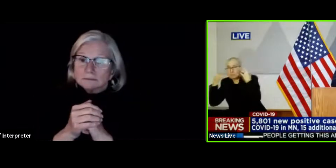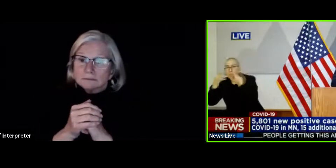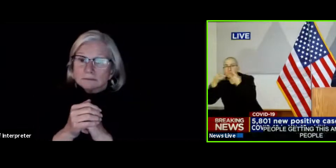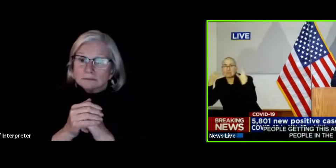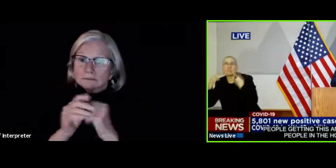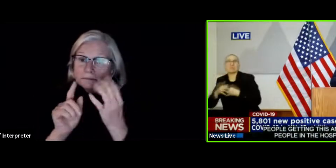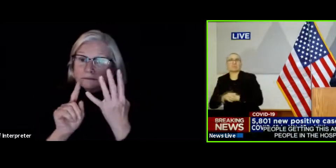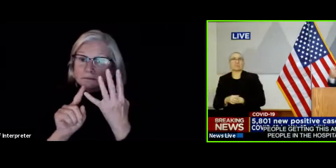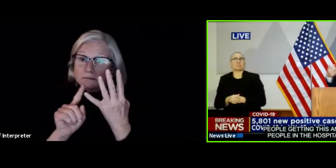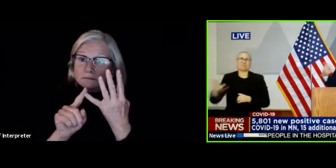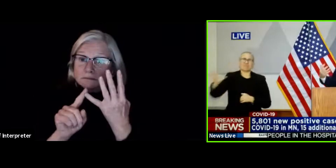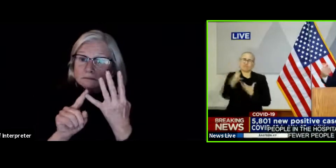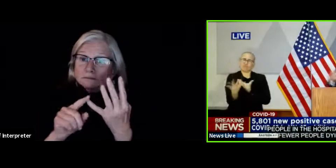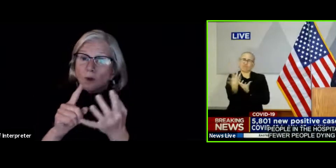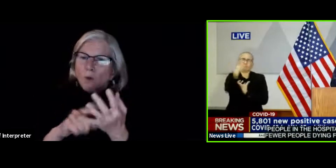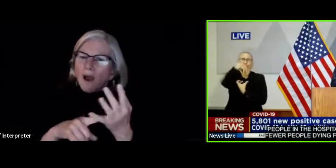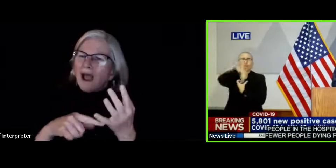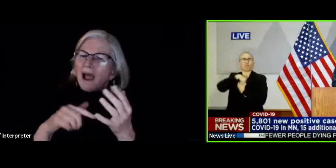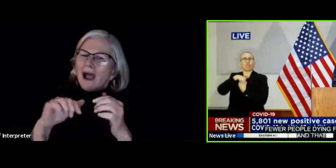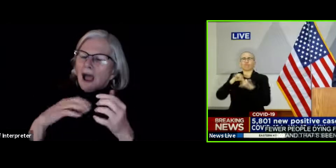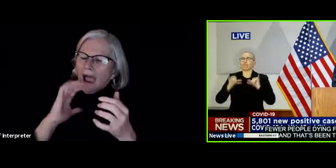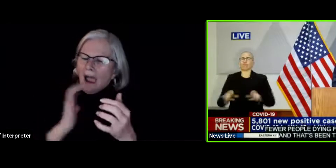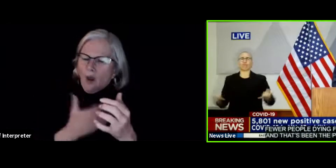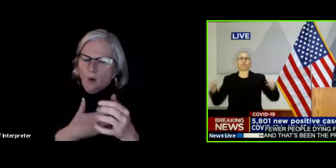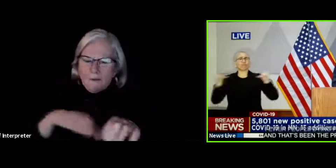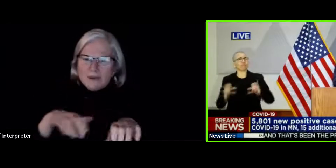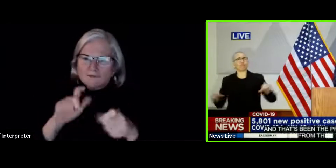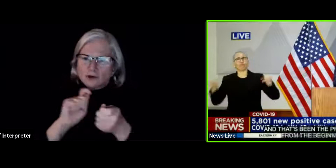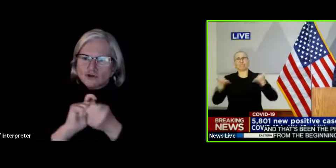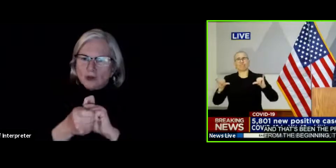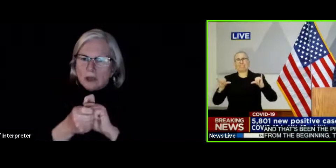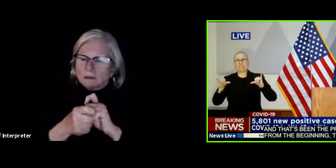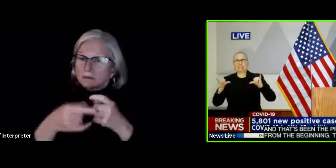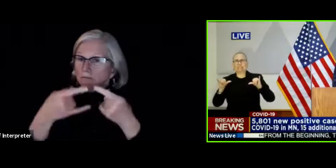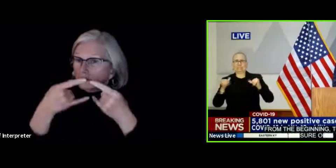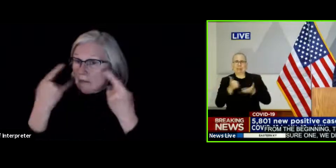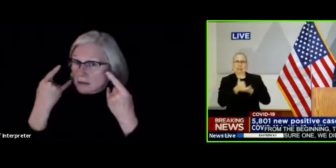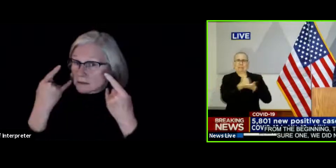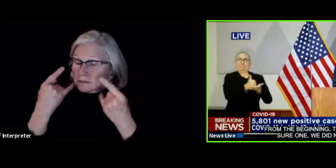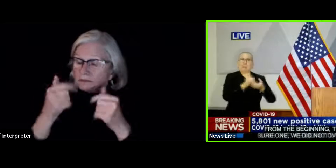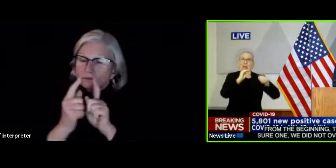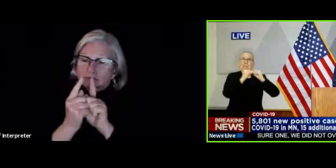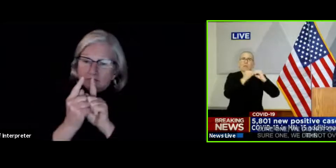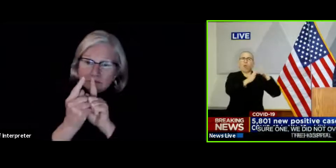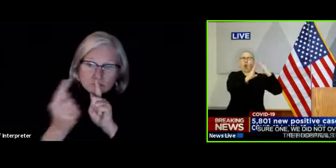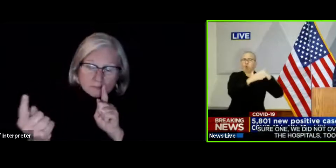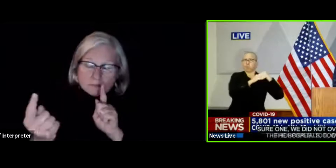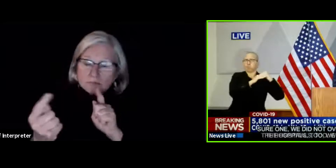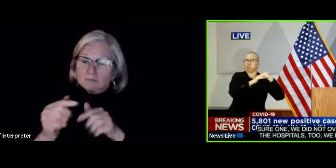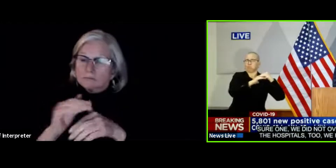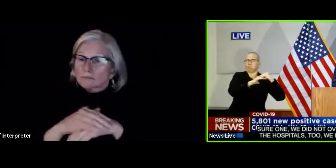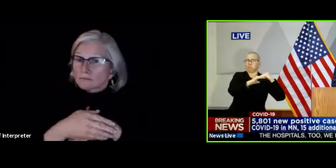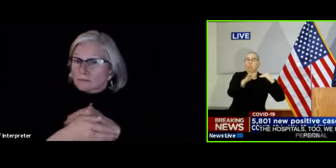CETERA, TO CHANGE THAT DATA. I'M GOING TO GIVE SOME EXTENDED PERIODS OF TIME HERE TO COMMISSIONER MALCOLM.